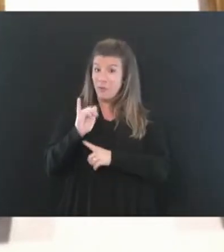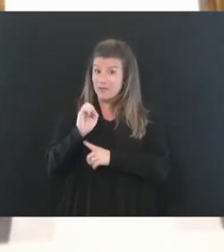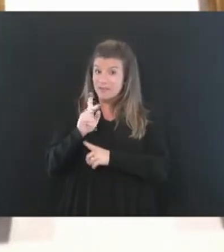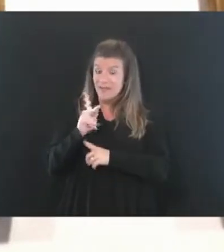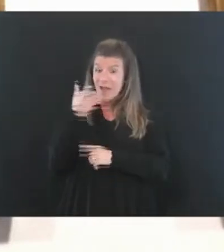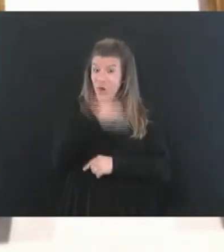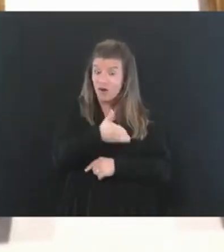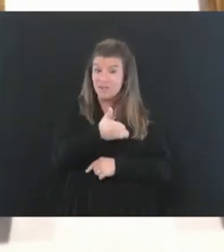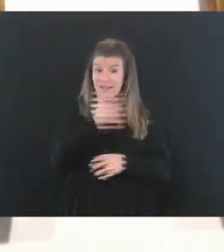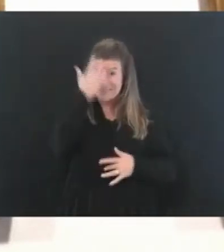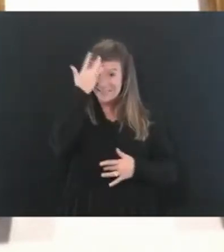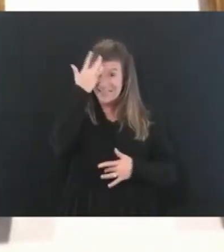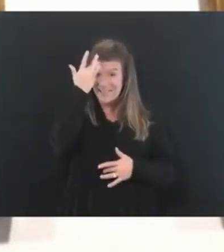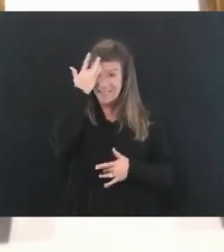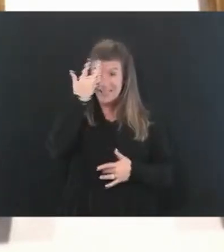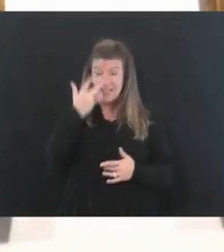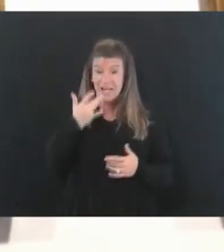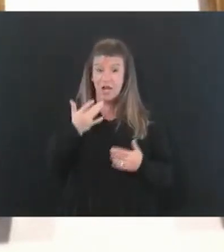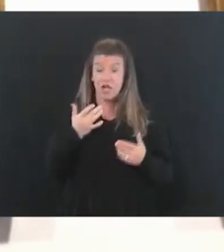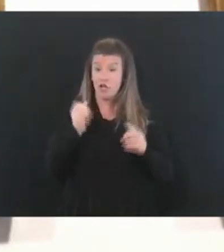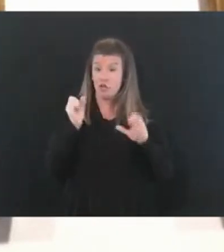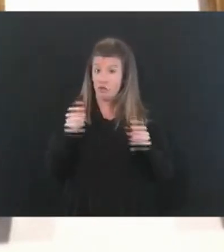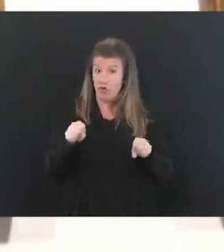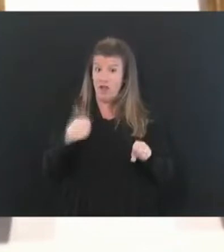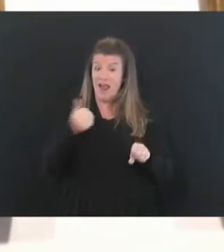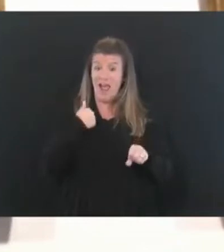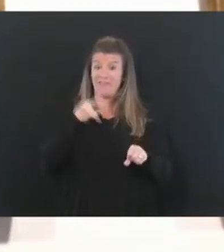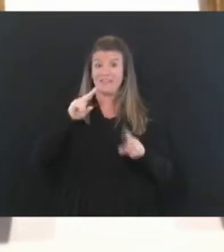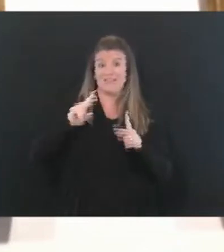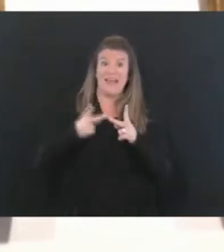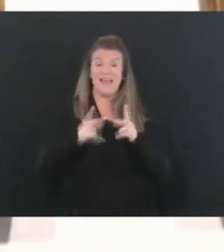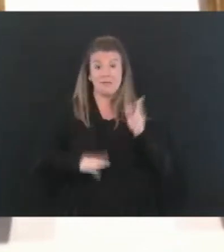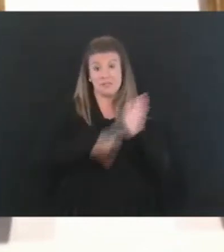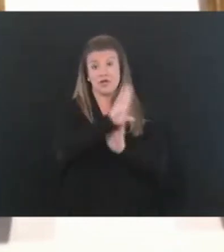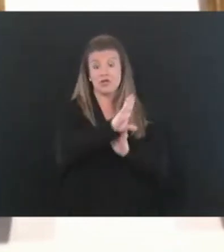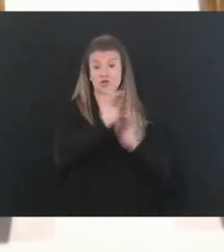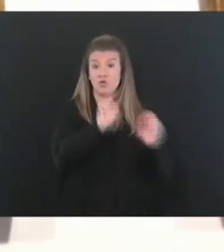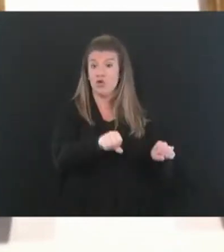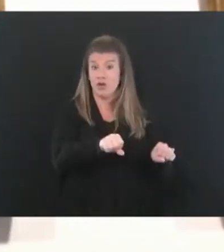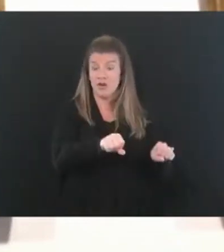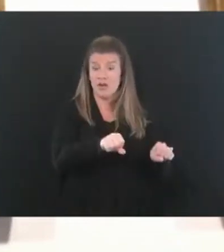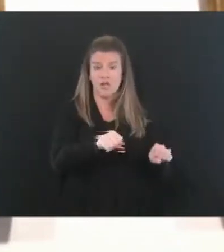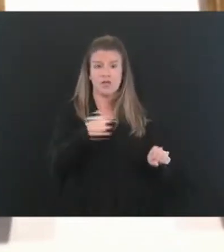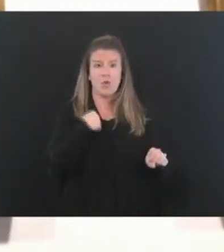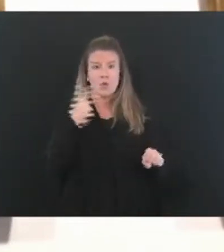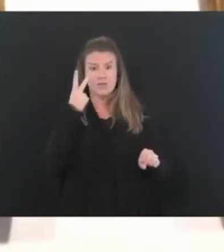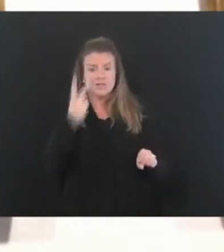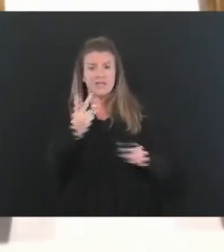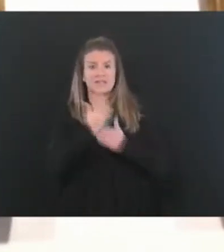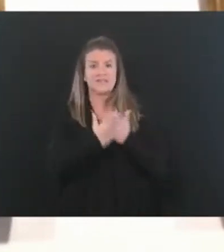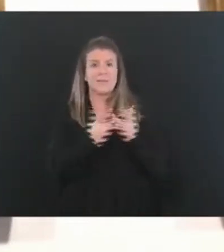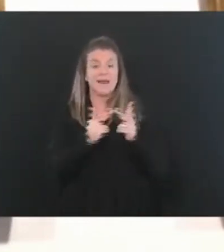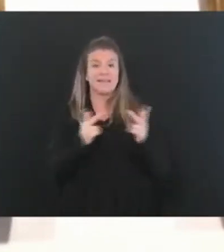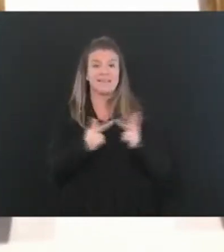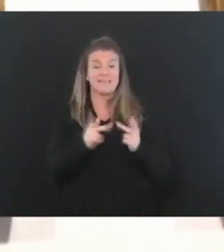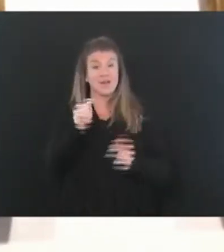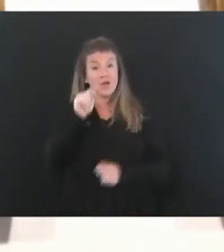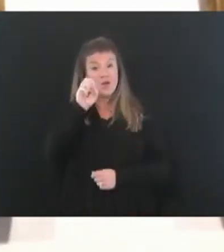START TO COME BACK OUT AGAIN AS ASIA AS DONE THAT THERE'S STILL THE RISK TO US OF PEOPLE GETTING